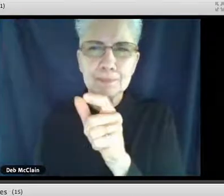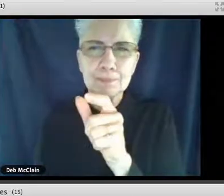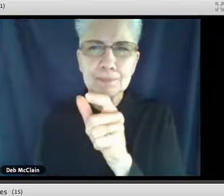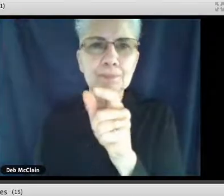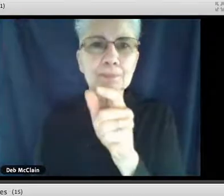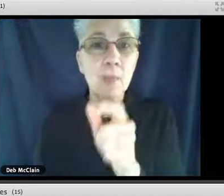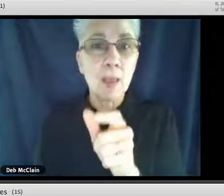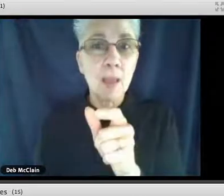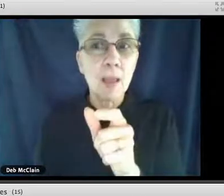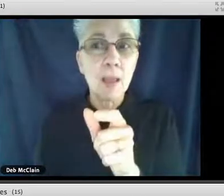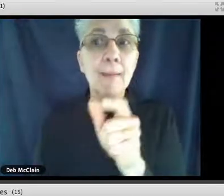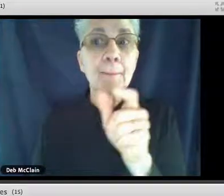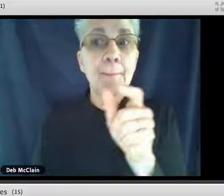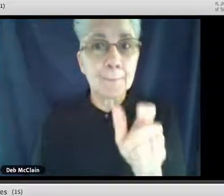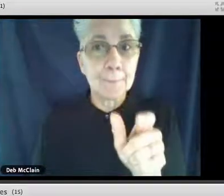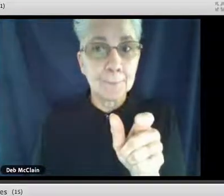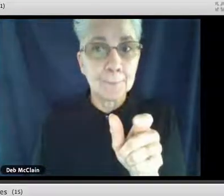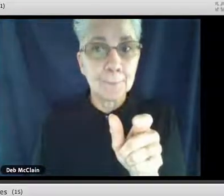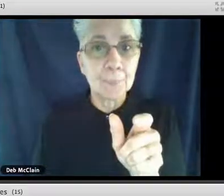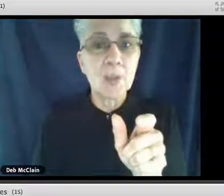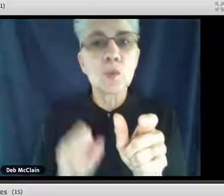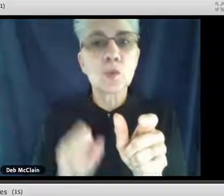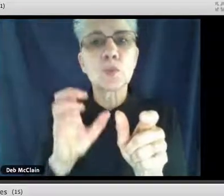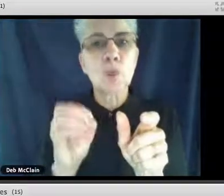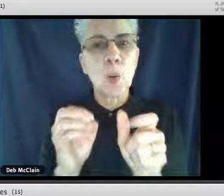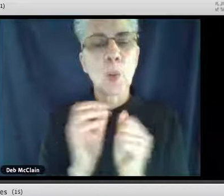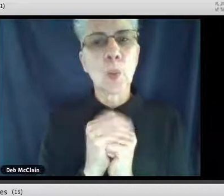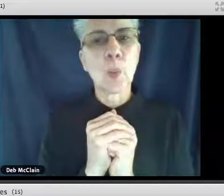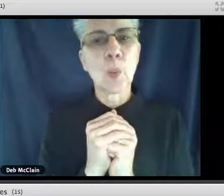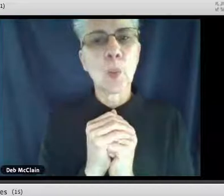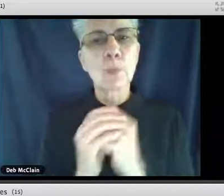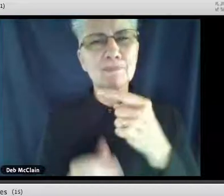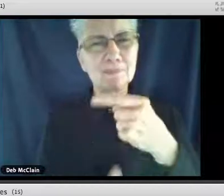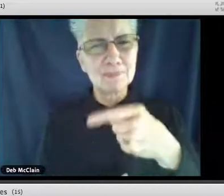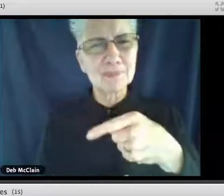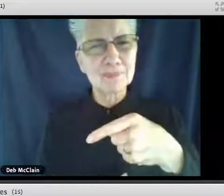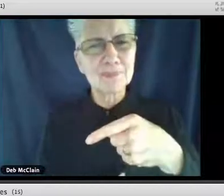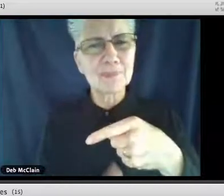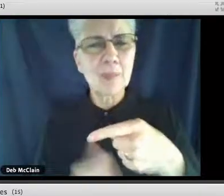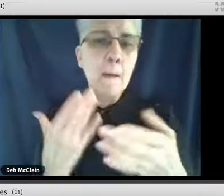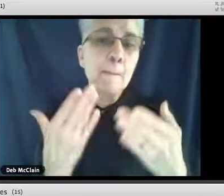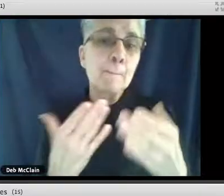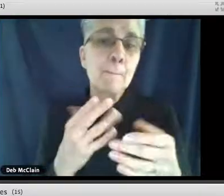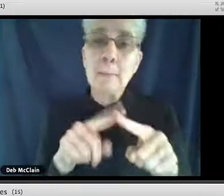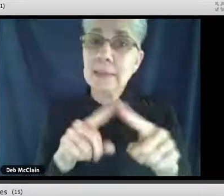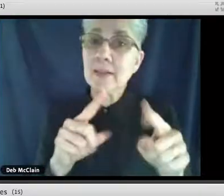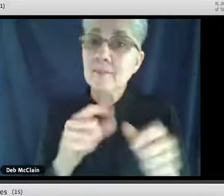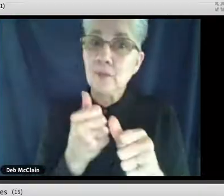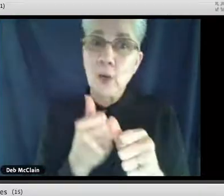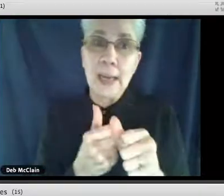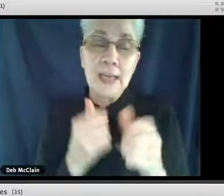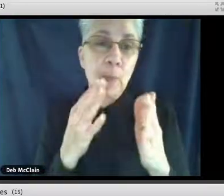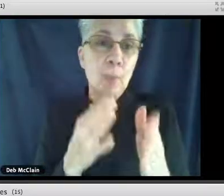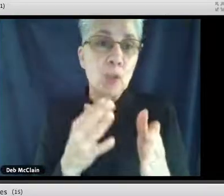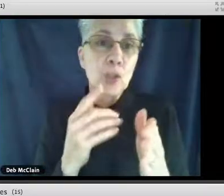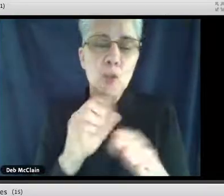And so it's going to be maybe completely different for each person. You can set it up in different ways.